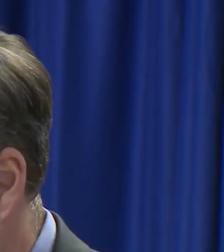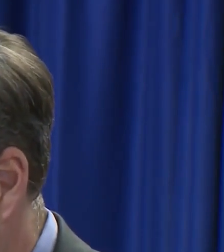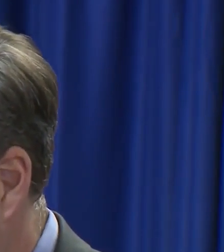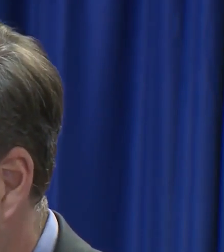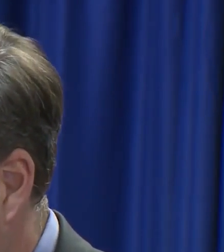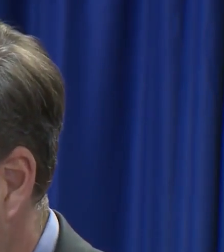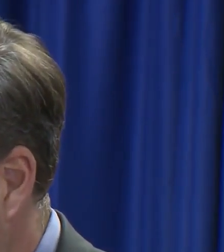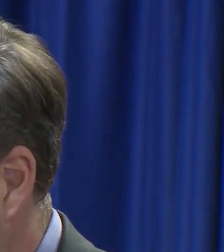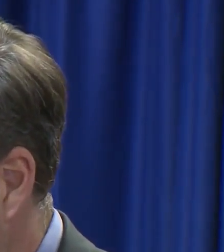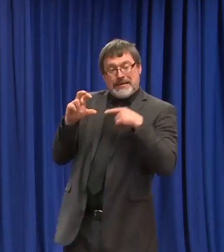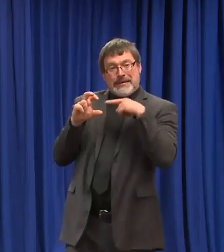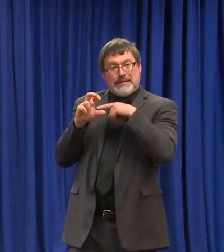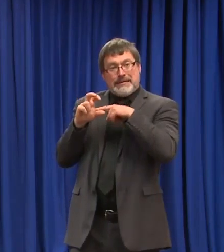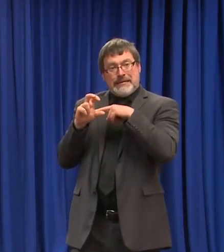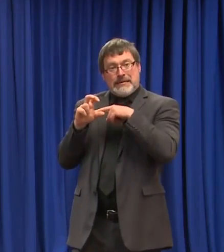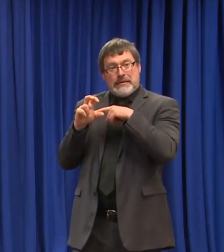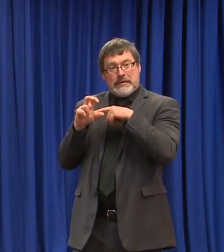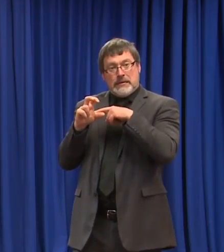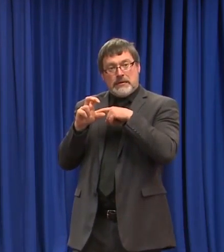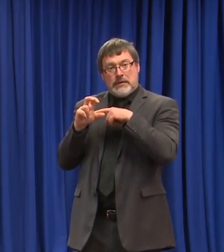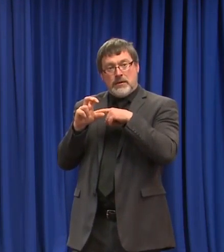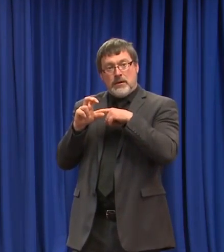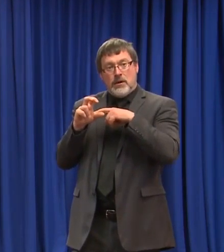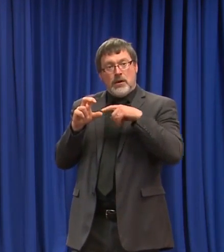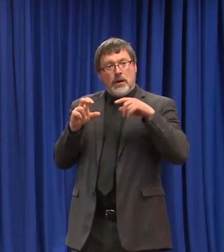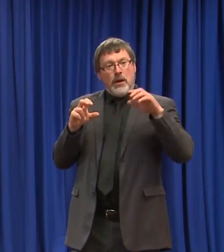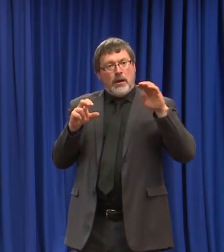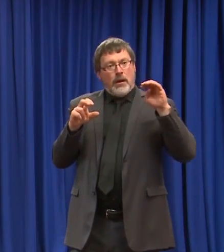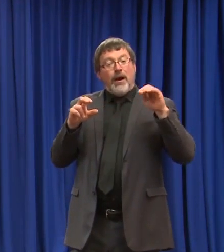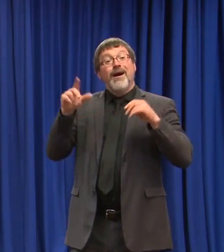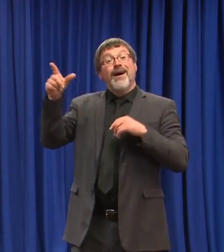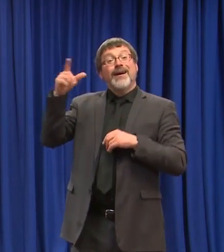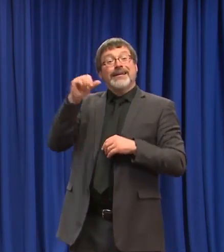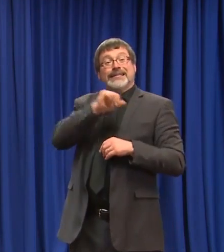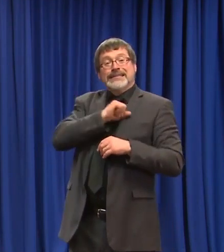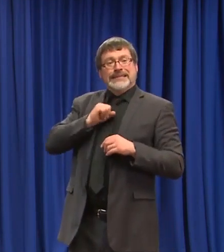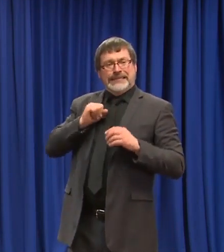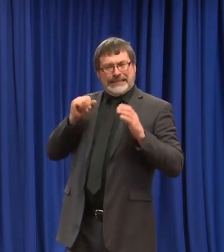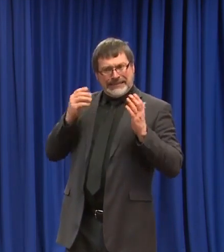MONSTER-SIZED BUDGET HOLES. GOVERNOR CHRIS SUNUNU ISN’T A FAN OF HIS FELLOW REPUBLICAN’S IDEA.